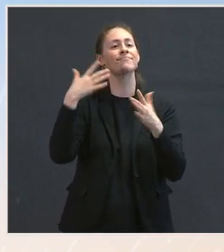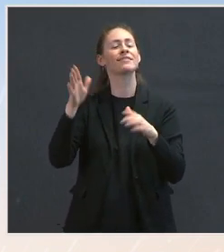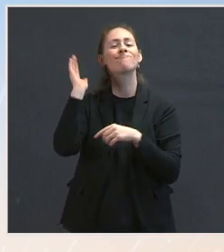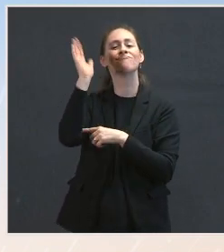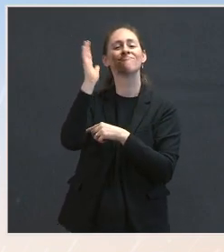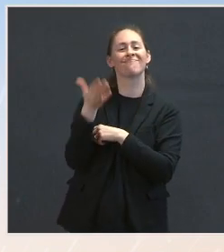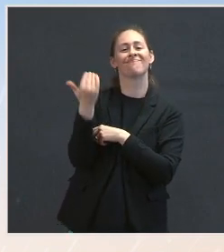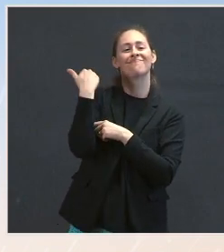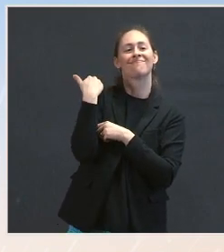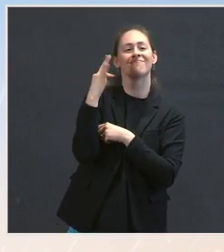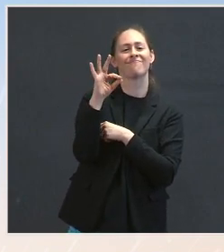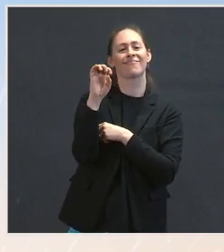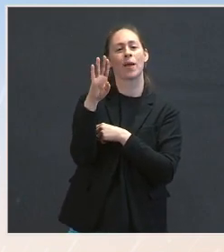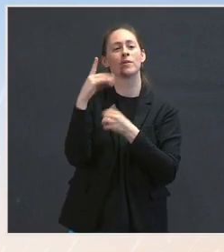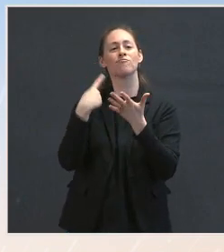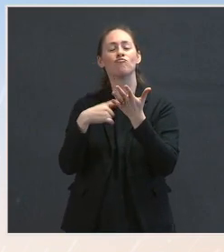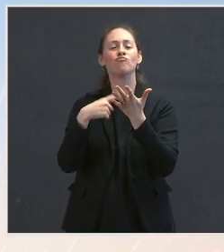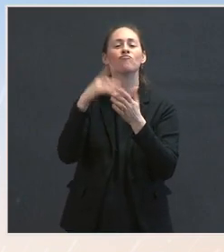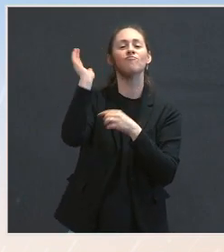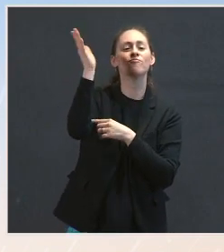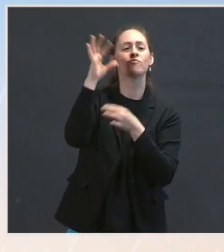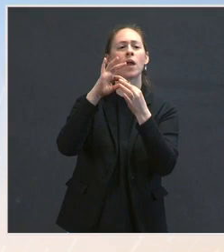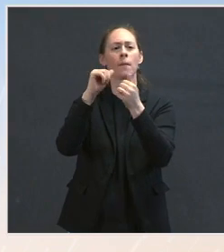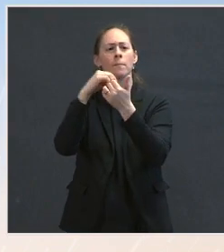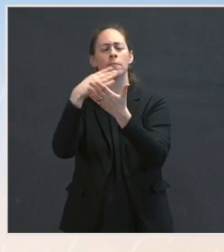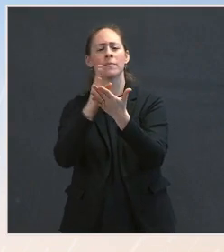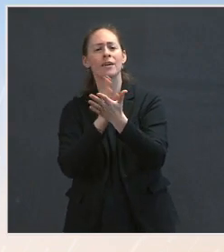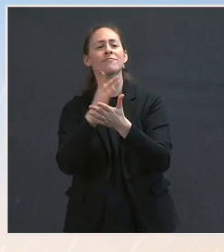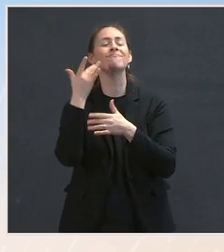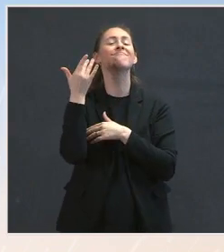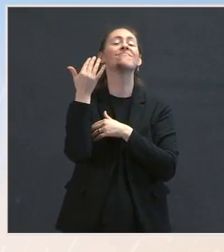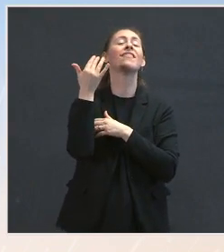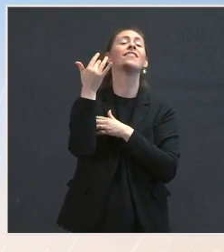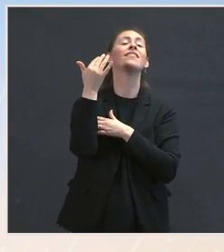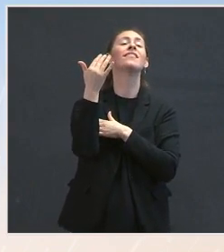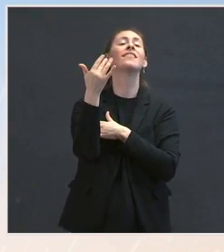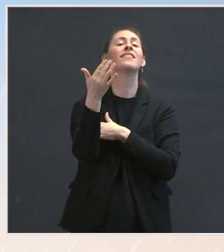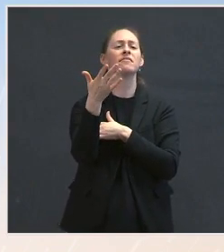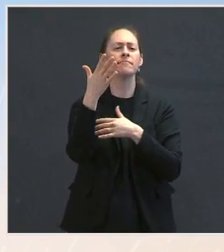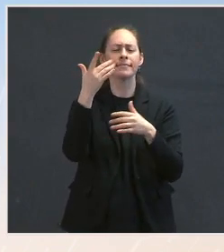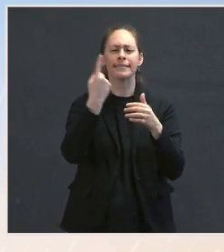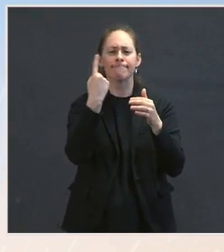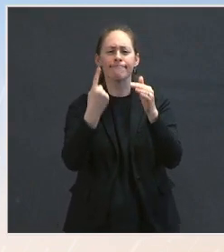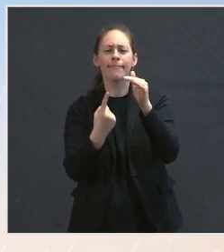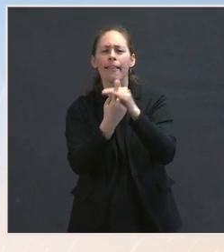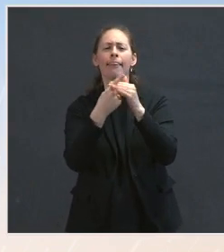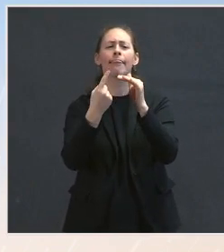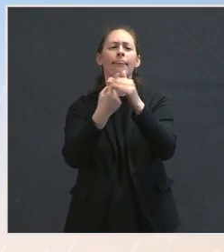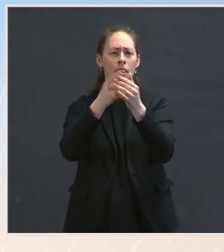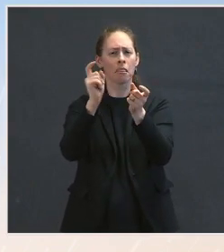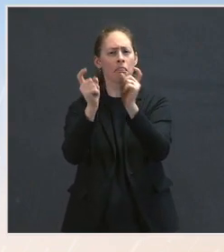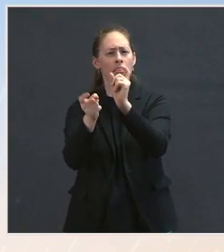and then within a month or so, submitted their revisions. Can you talk about what your --